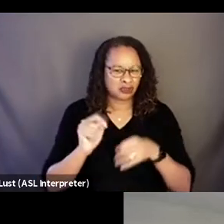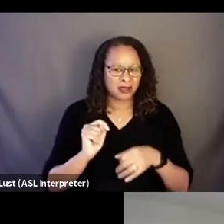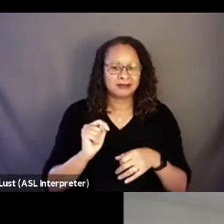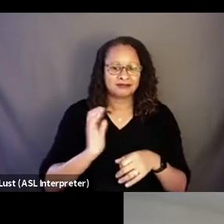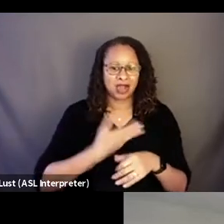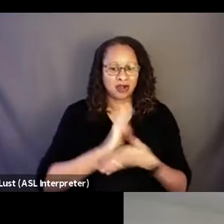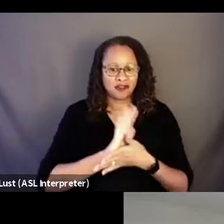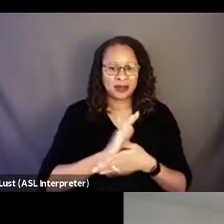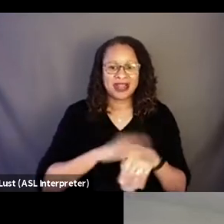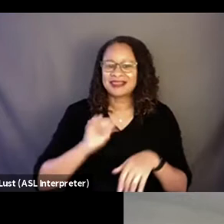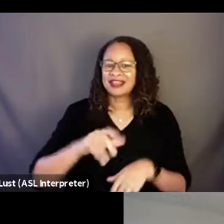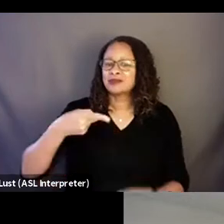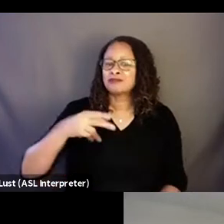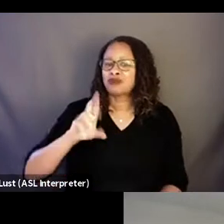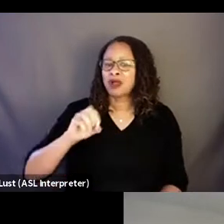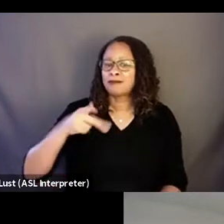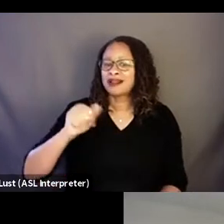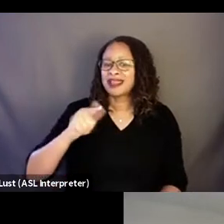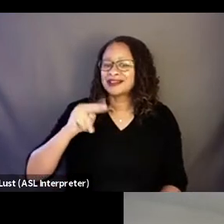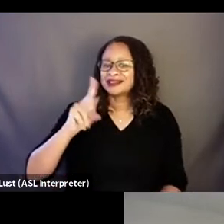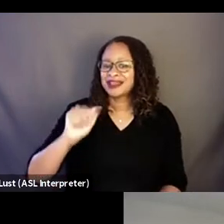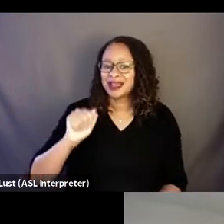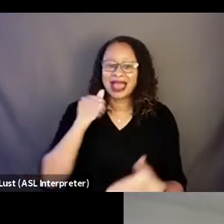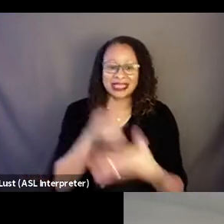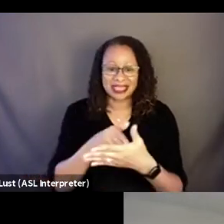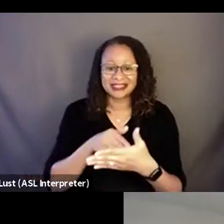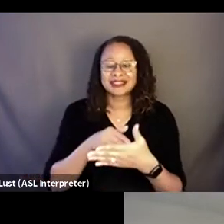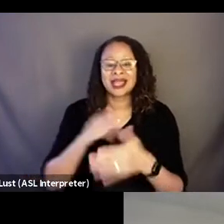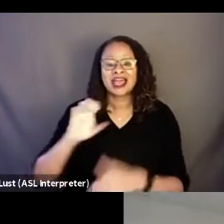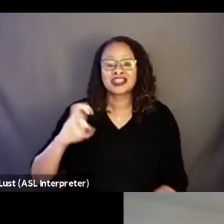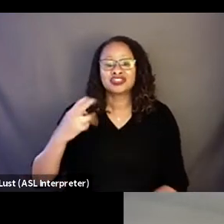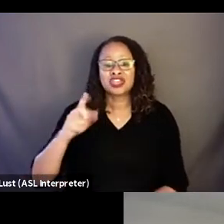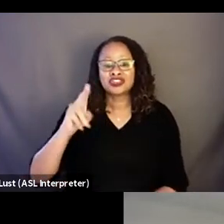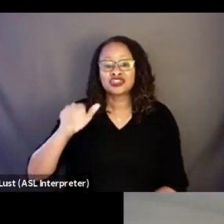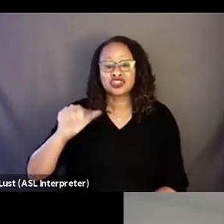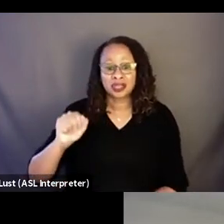propaganda against them. Just getting them to respond has been very important